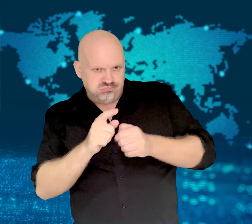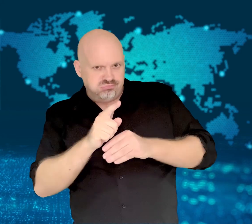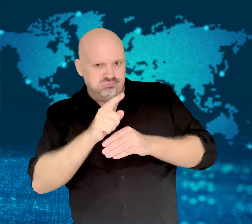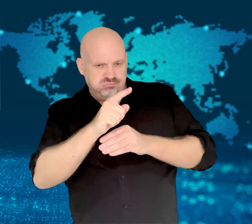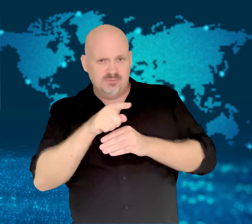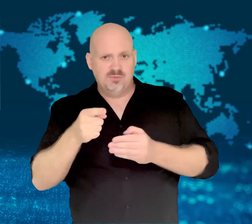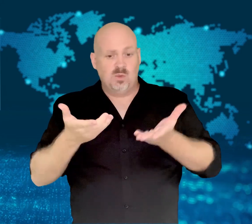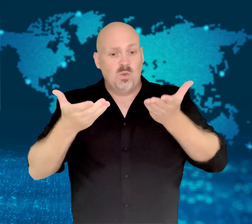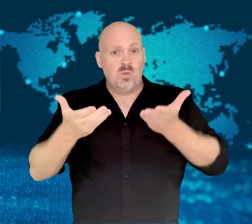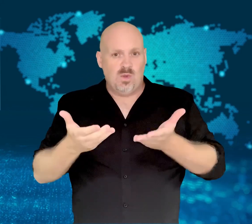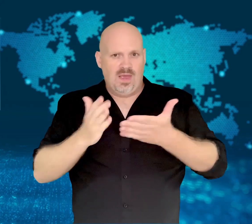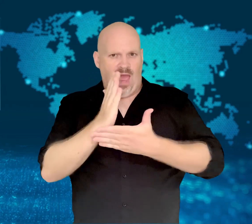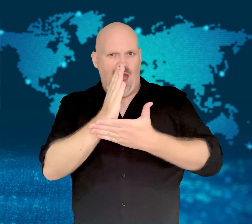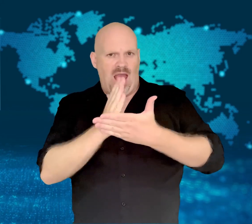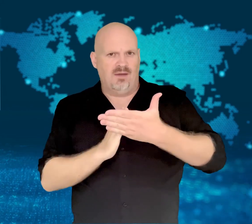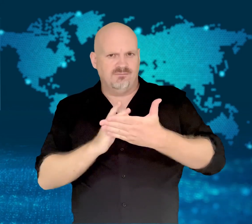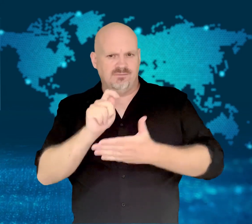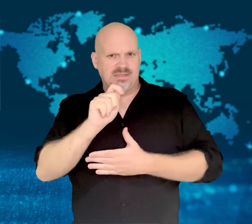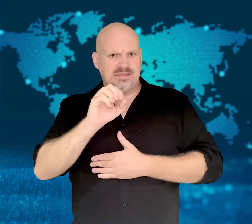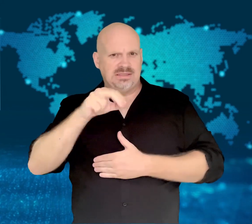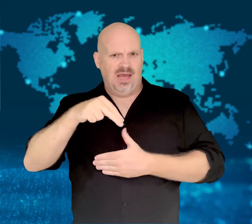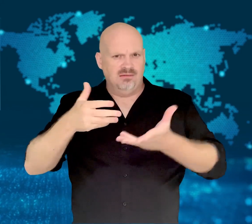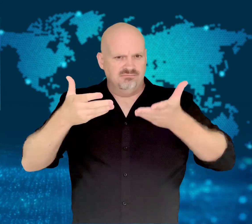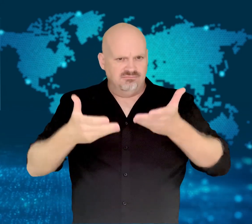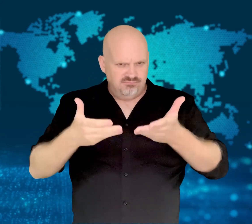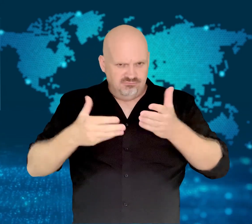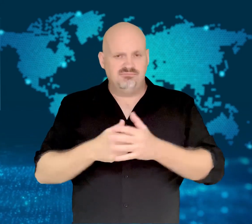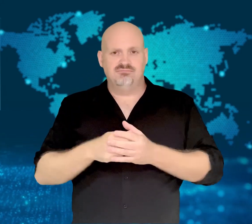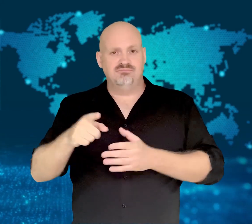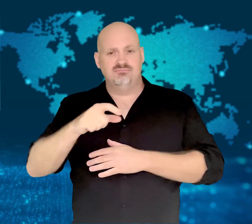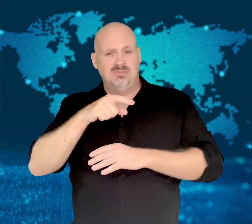when it hits its asteroid target.